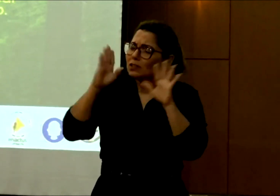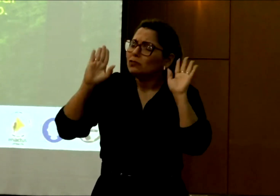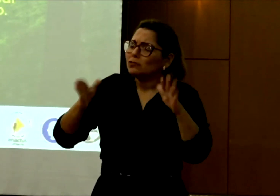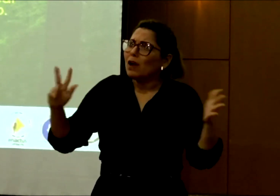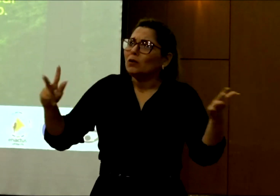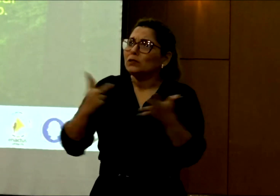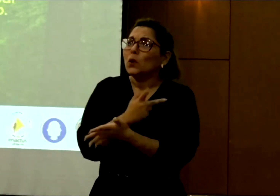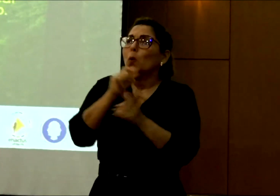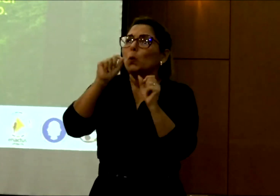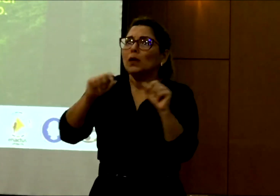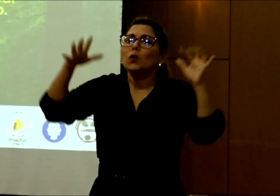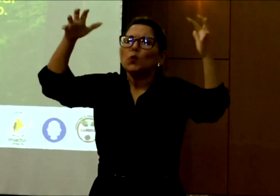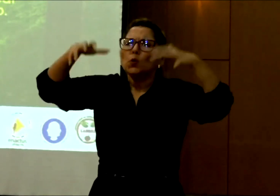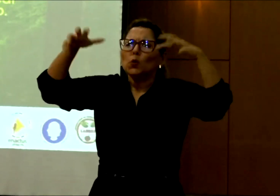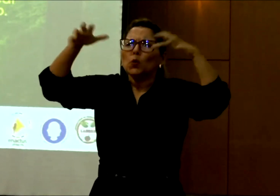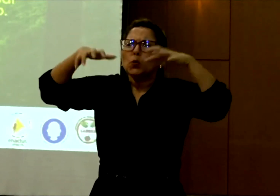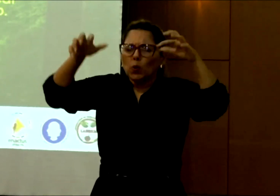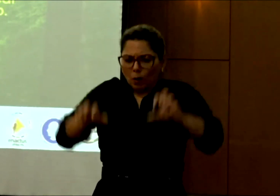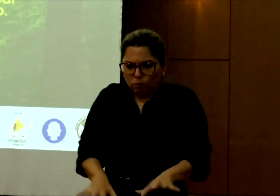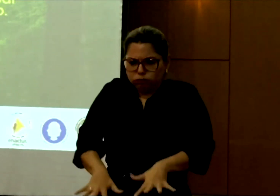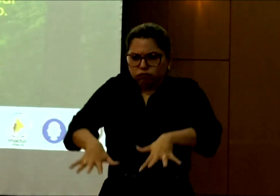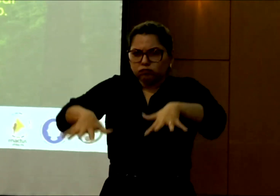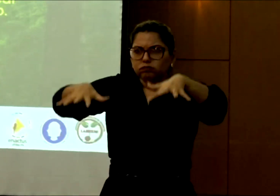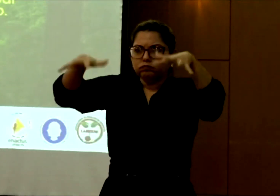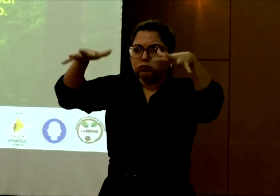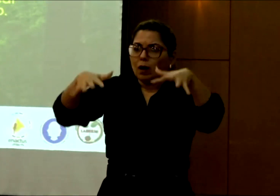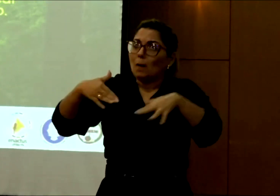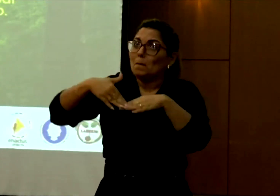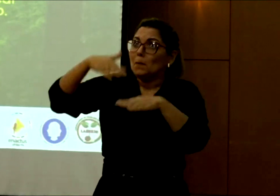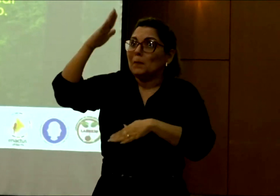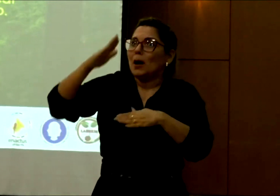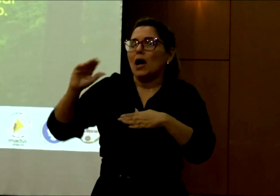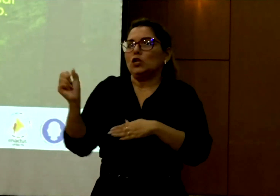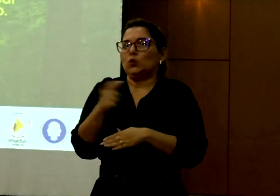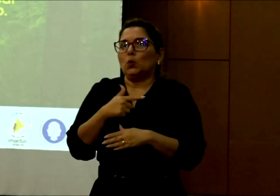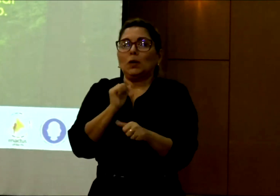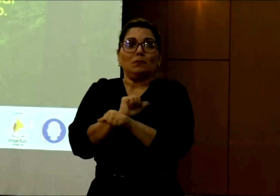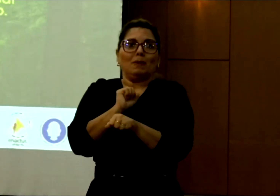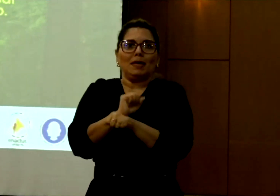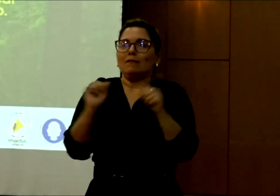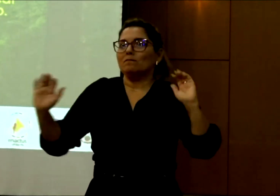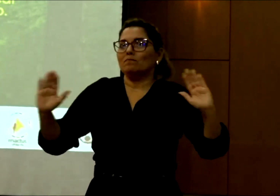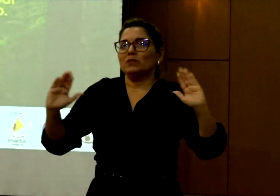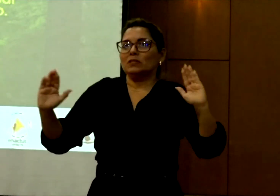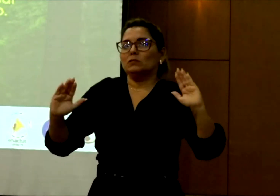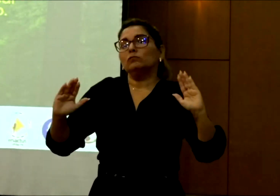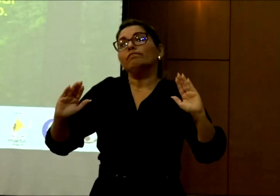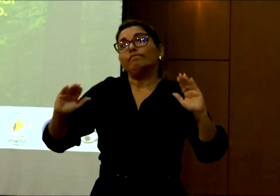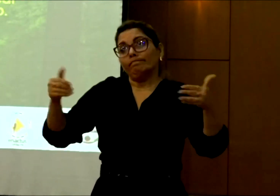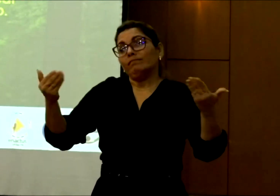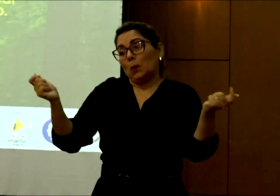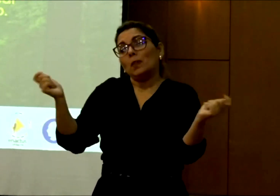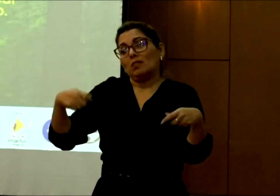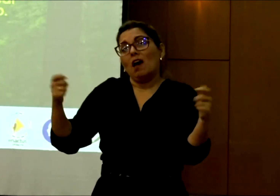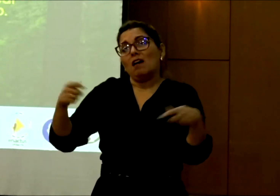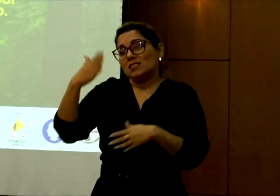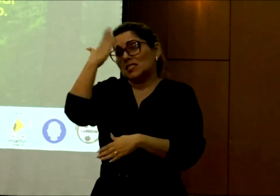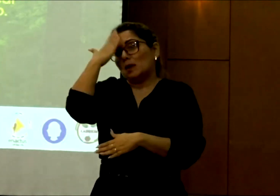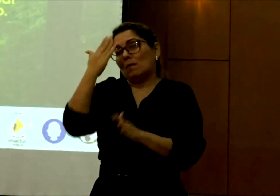that there were rains above expected for the period OR in other words, it was possible to know , it was possible to wait , it was possible